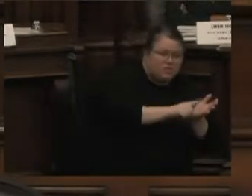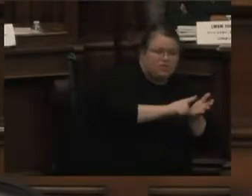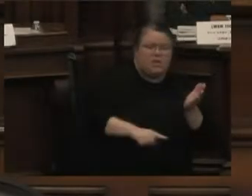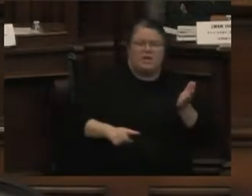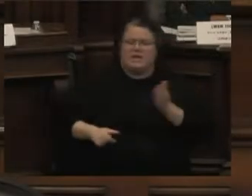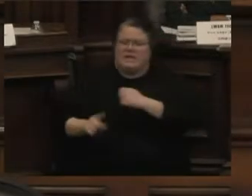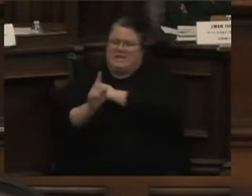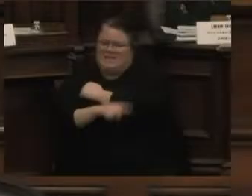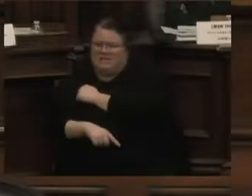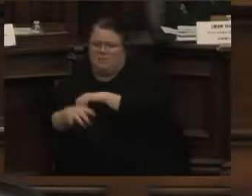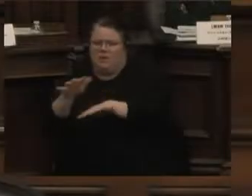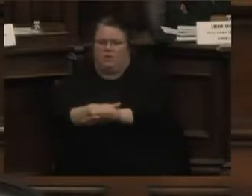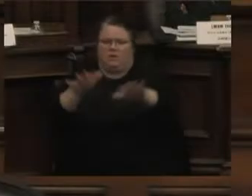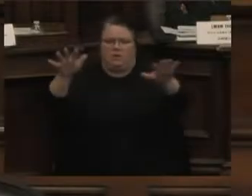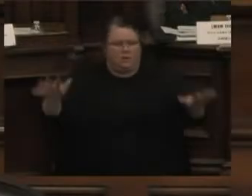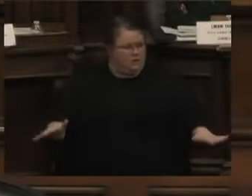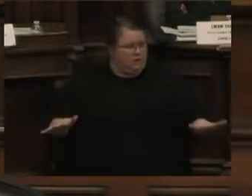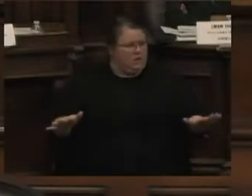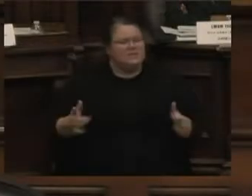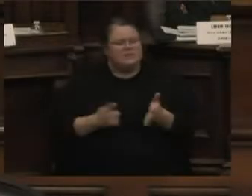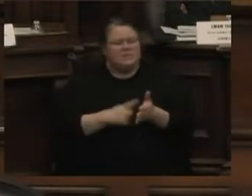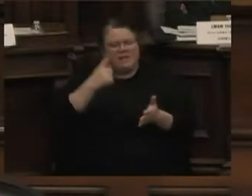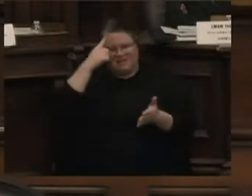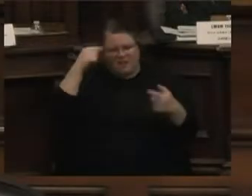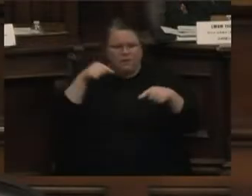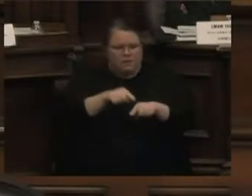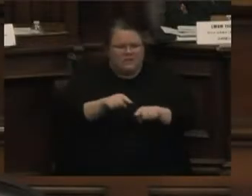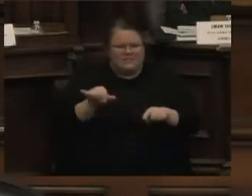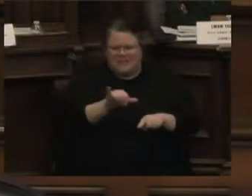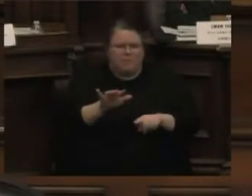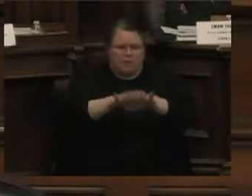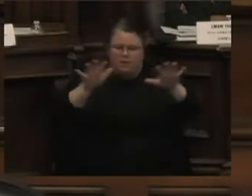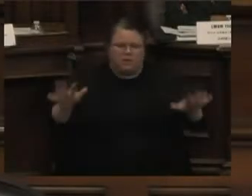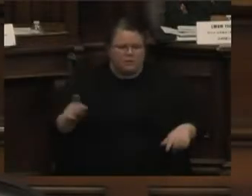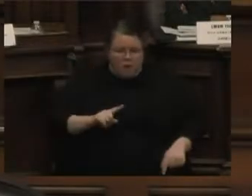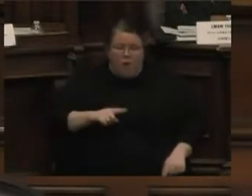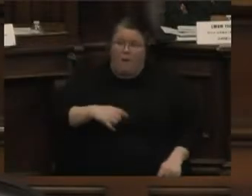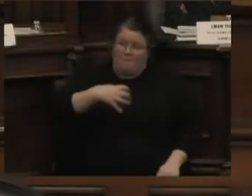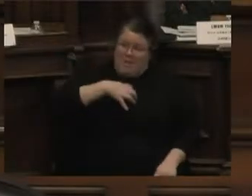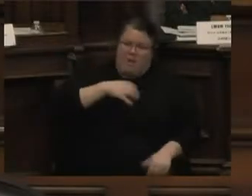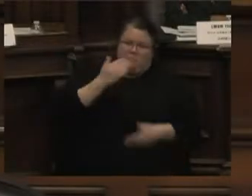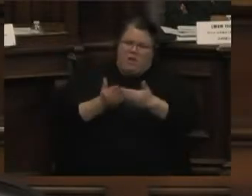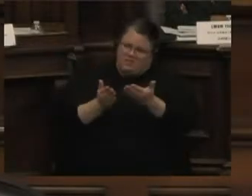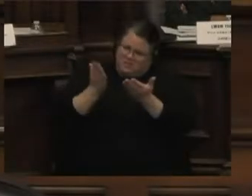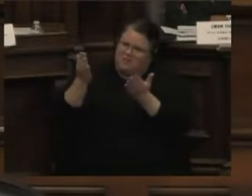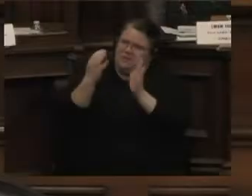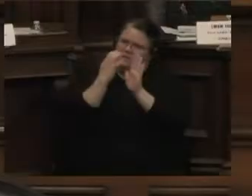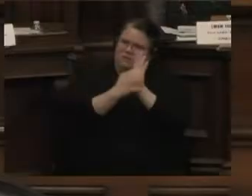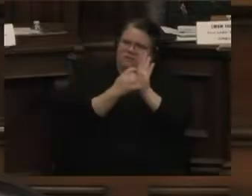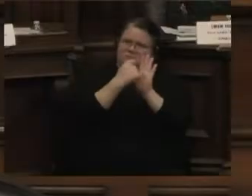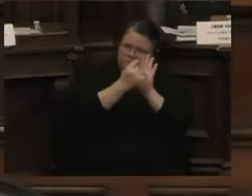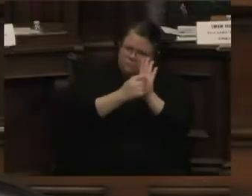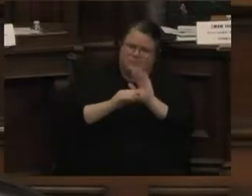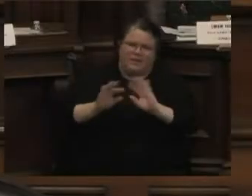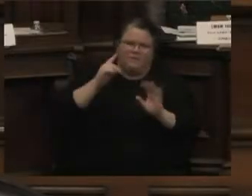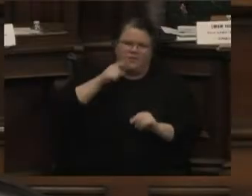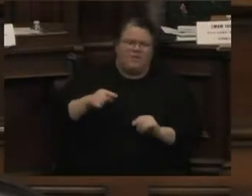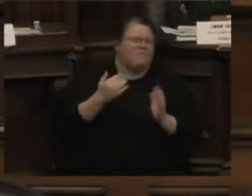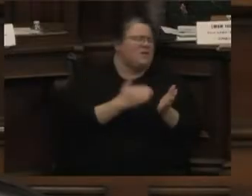discipline and investigation are two different things, and they don't really mean the same